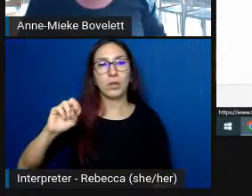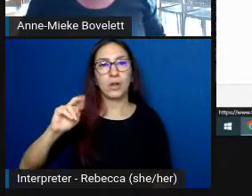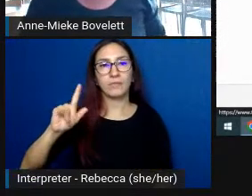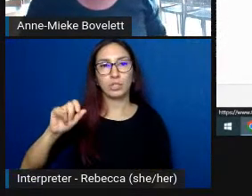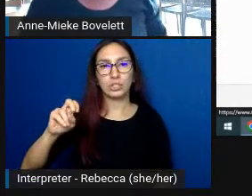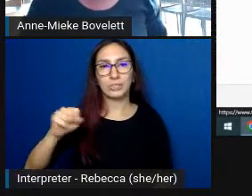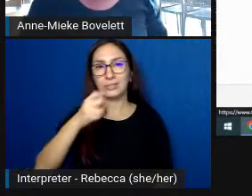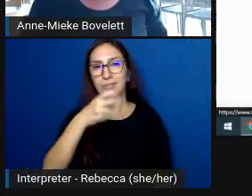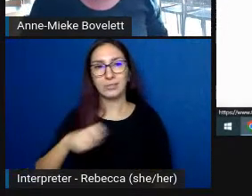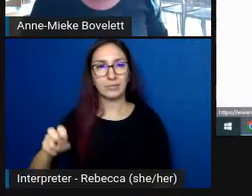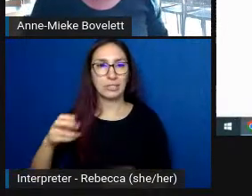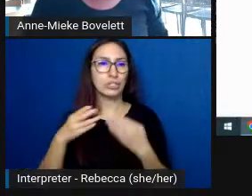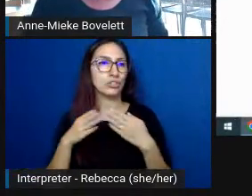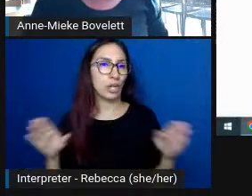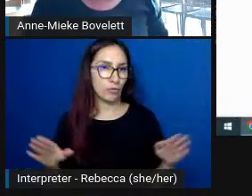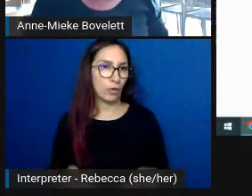your site accessible, it will boost conversions in general.